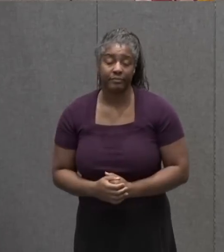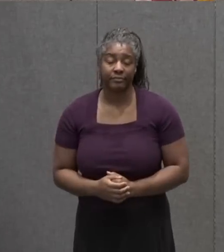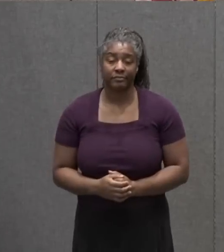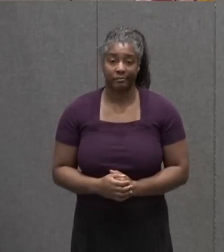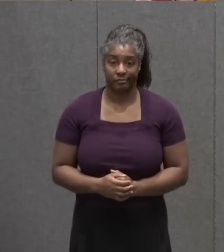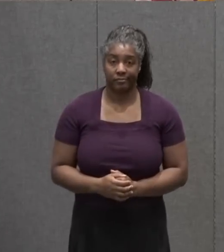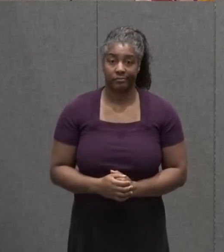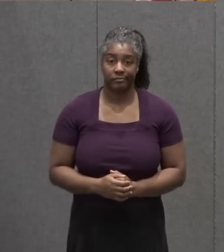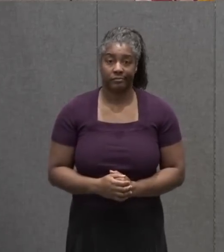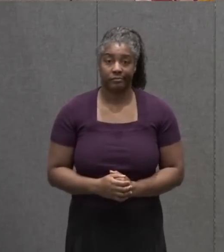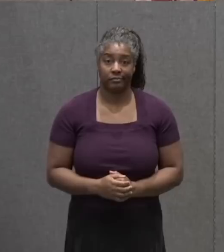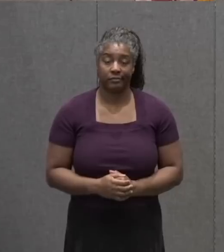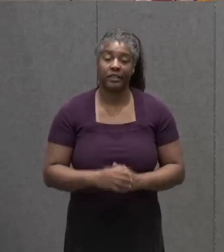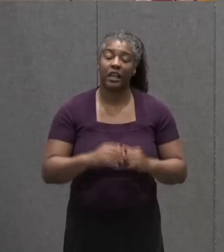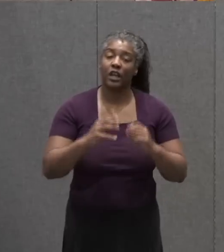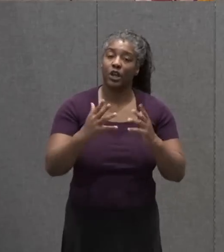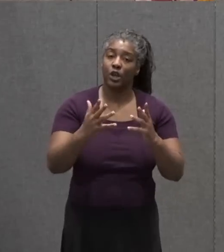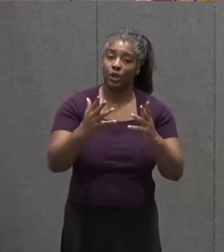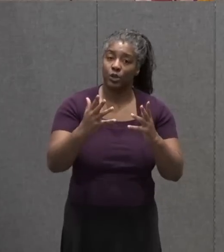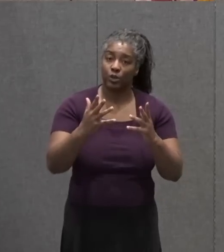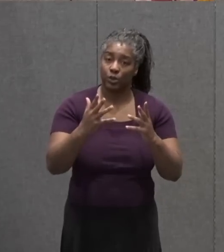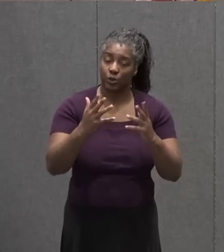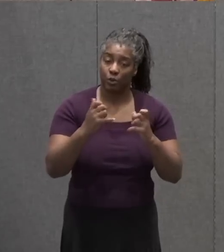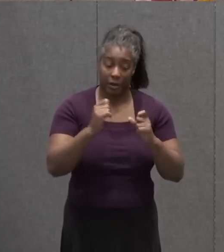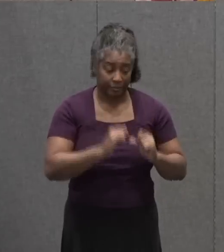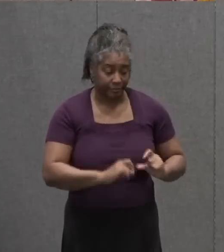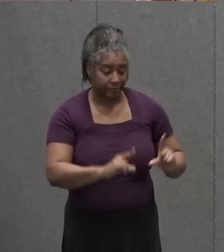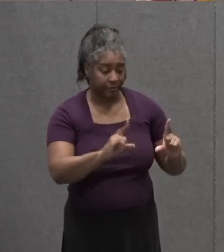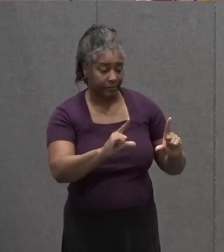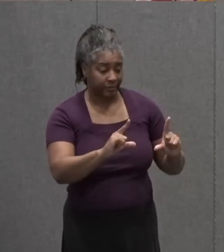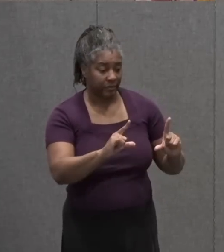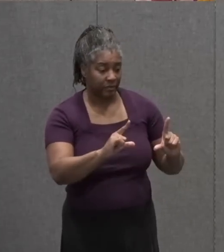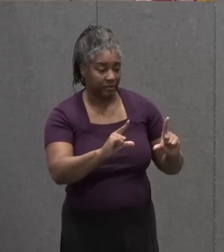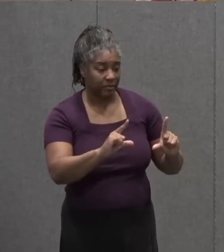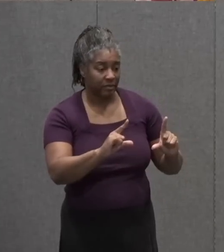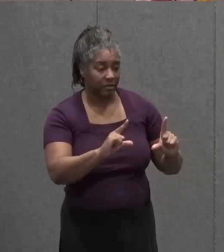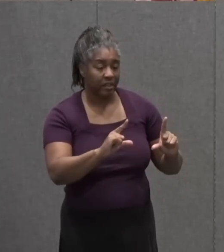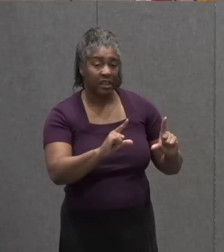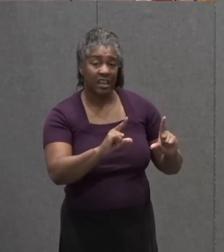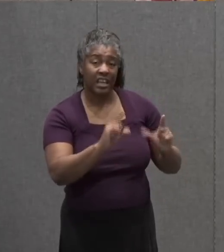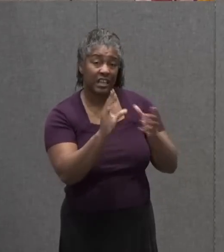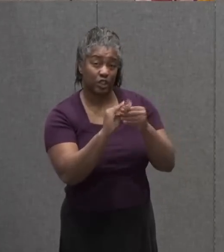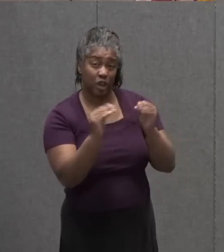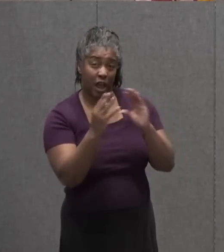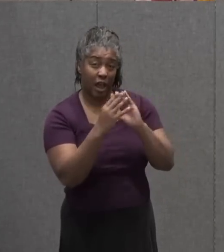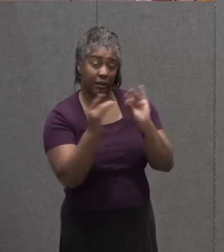in the real world meaning that if you're going to talk with someone online, through a website